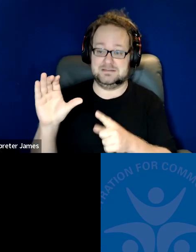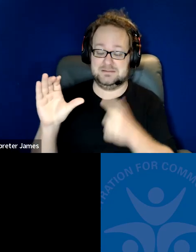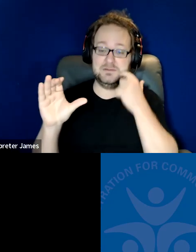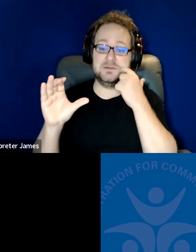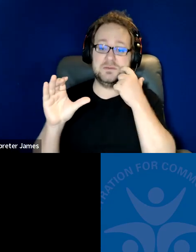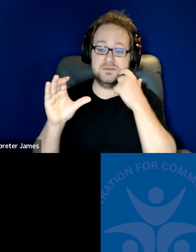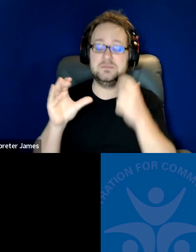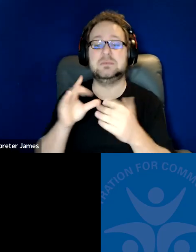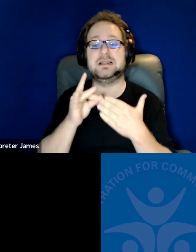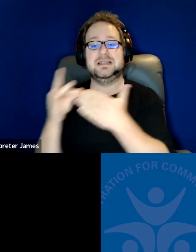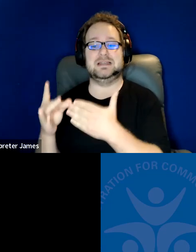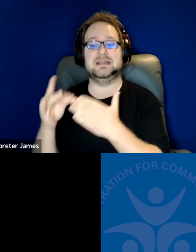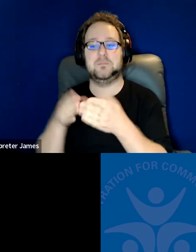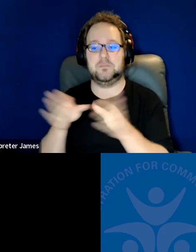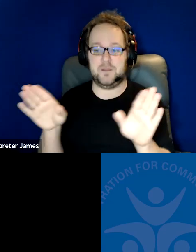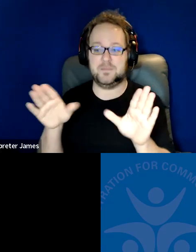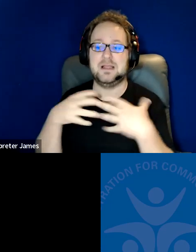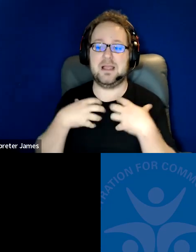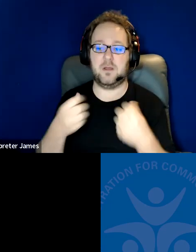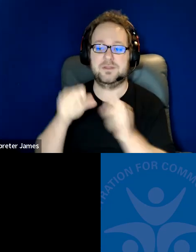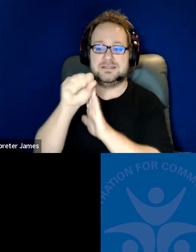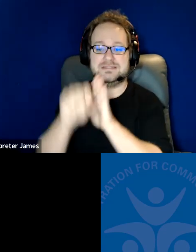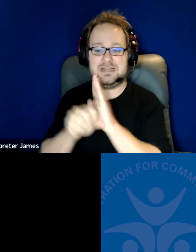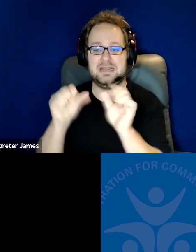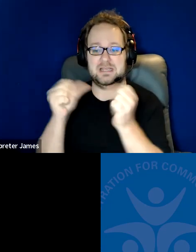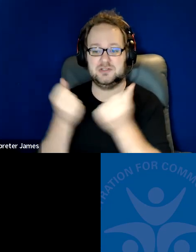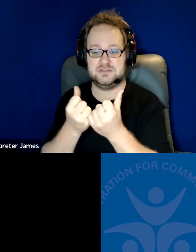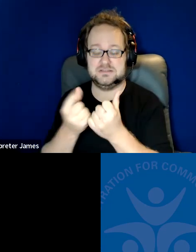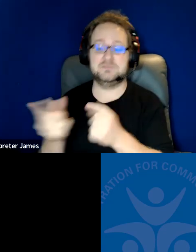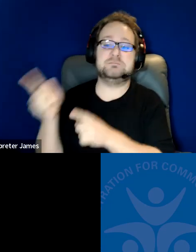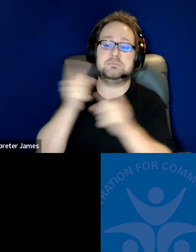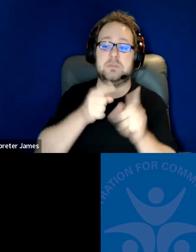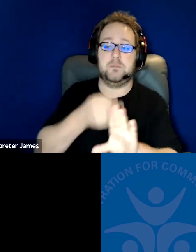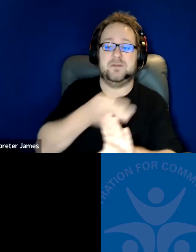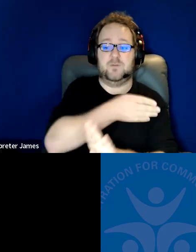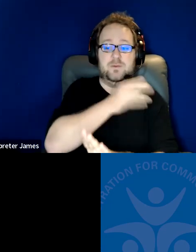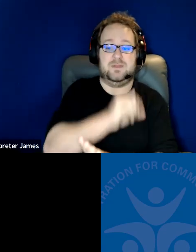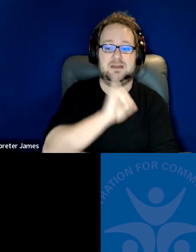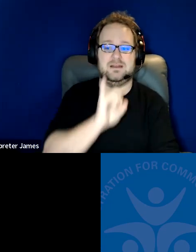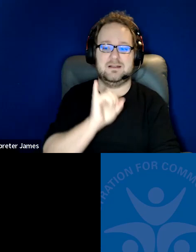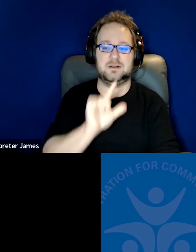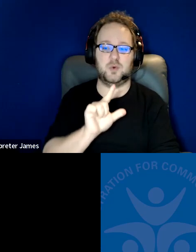health agency, and before that he served in roles as the director of the Illinois Department of Public Health.